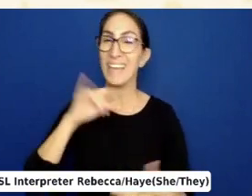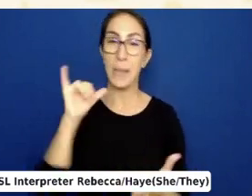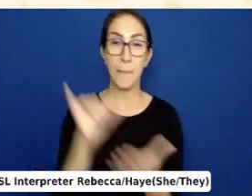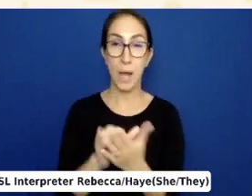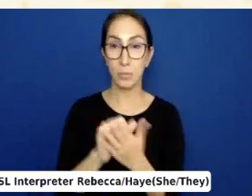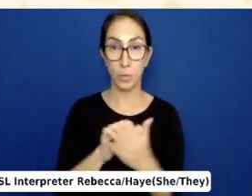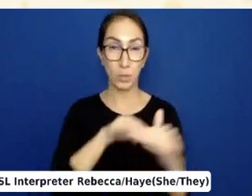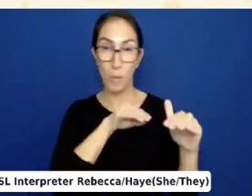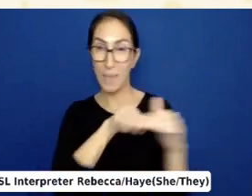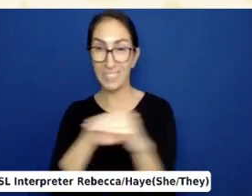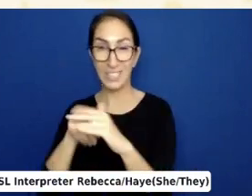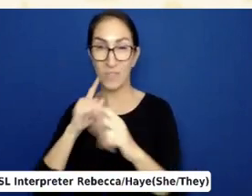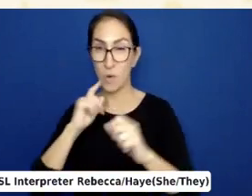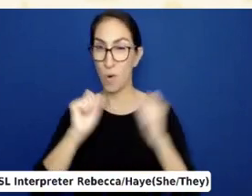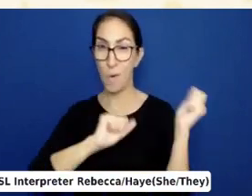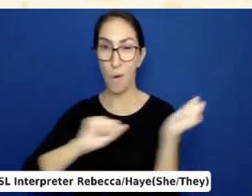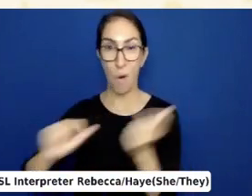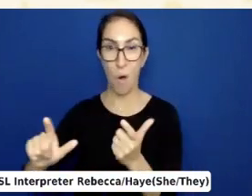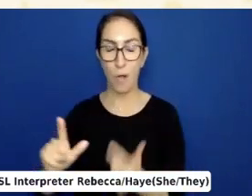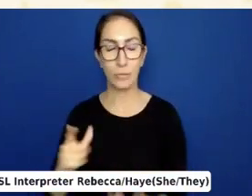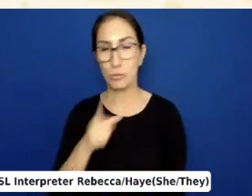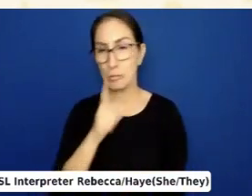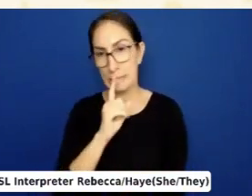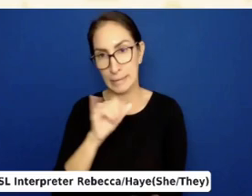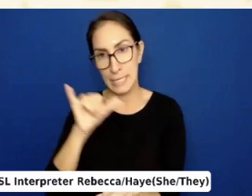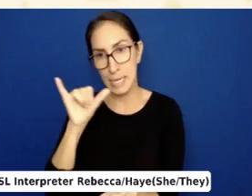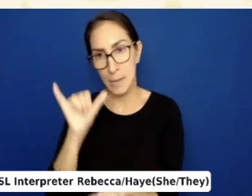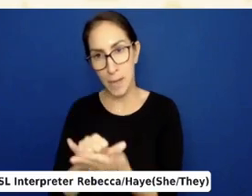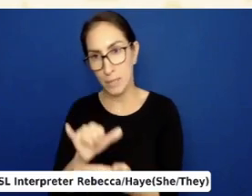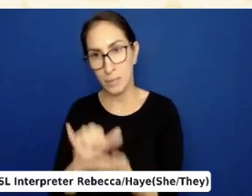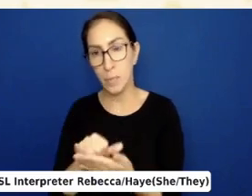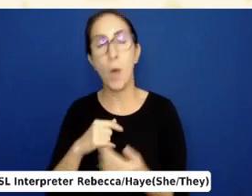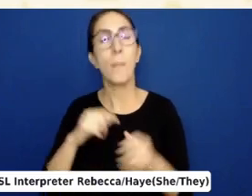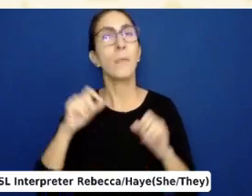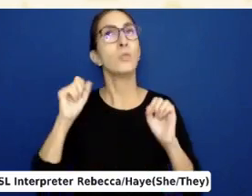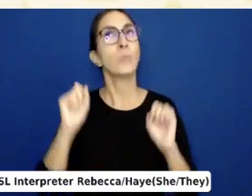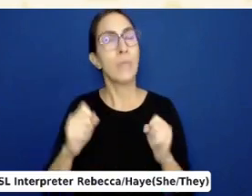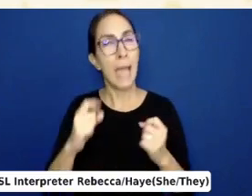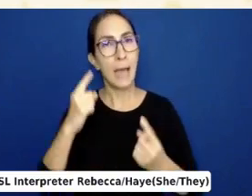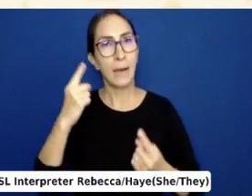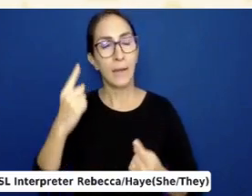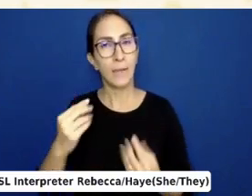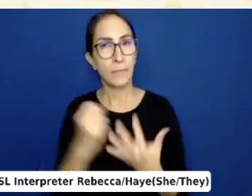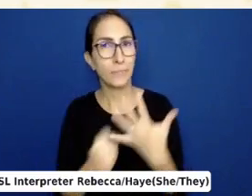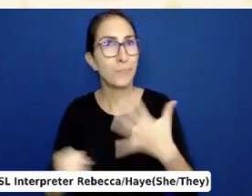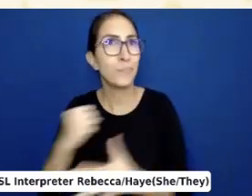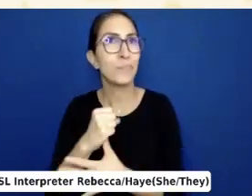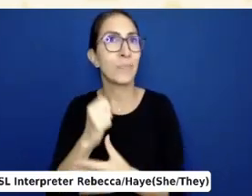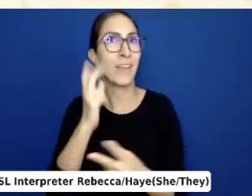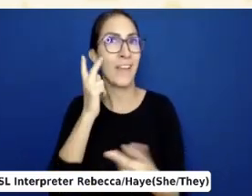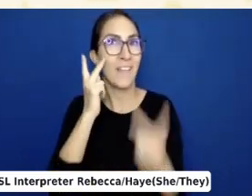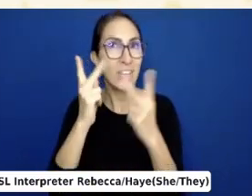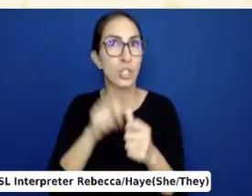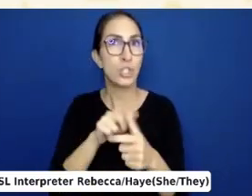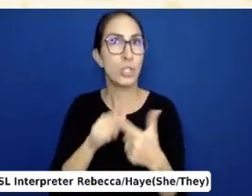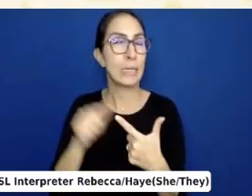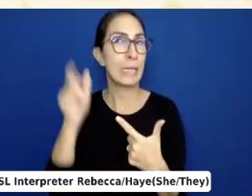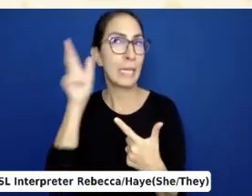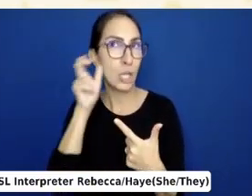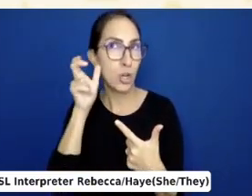but you can think about vision, hearing, mobility, speech,